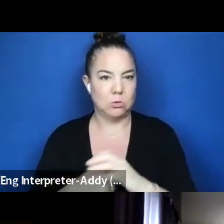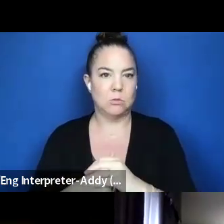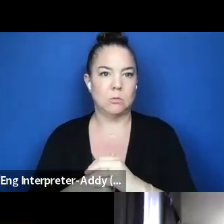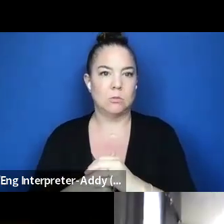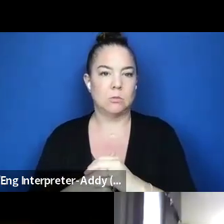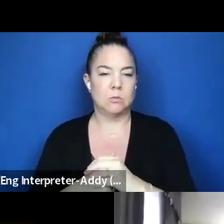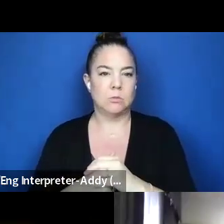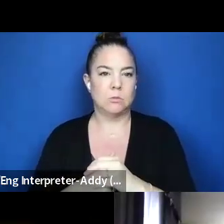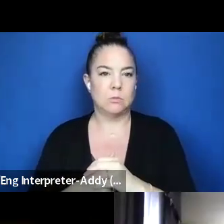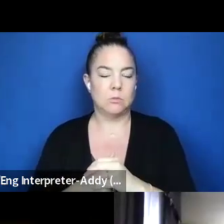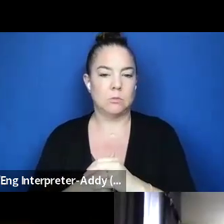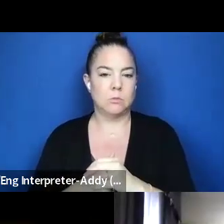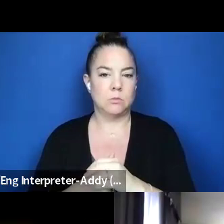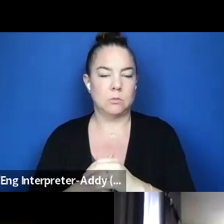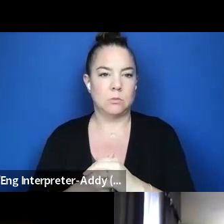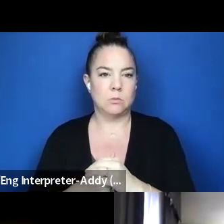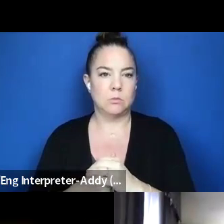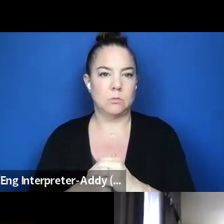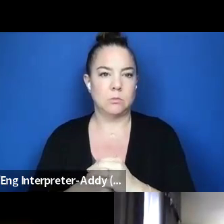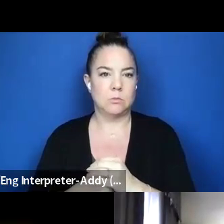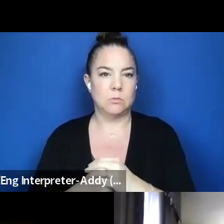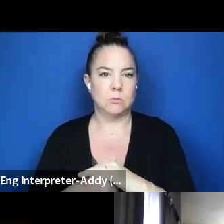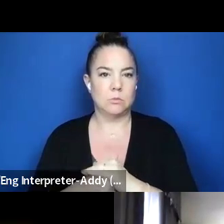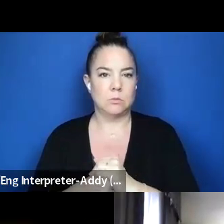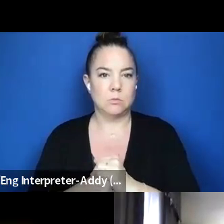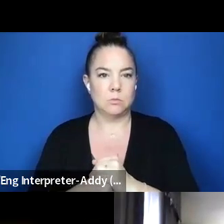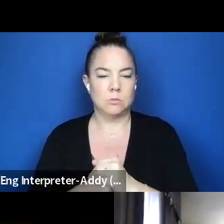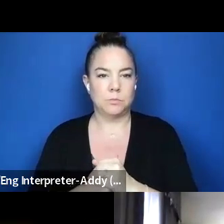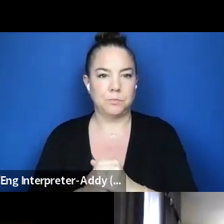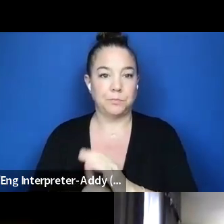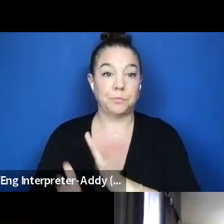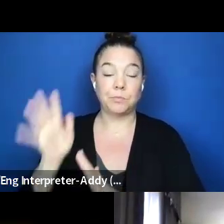Adeleigh Belyeu: So Adeleigh Belyeu: and back in Adeleigh Belyeu: August.